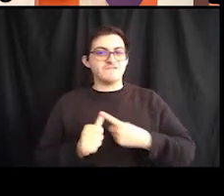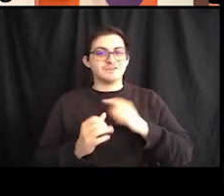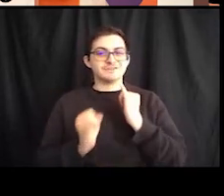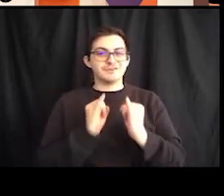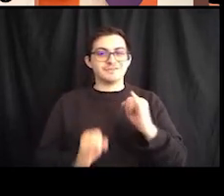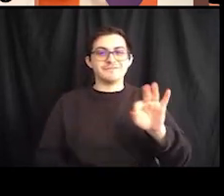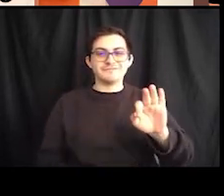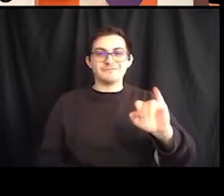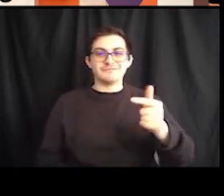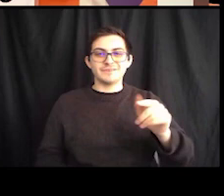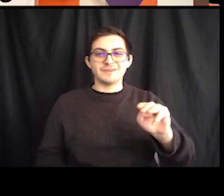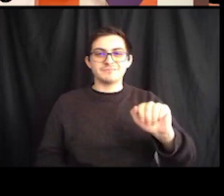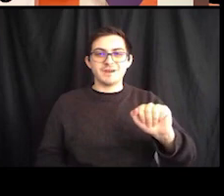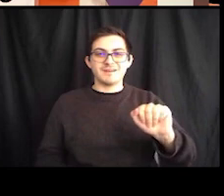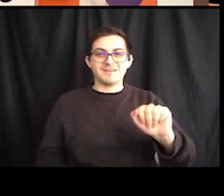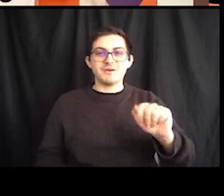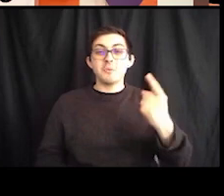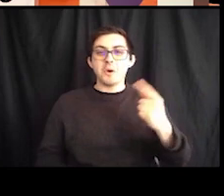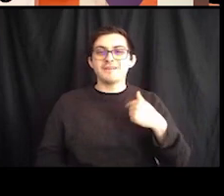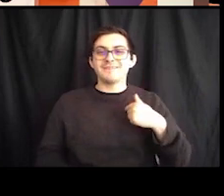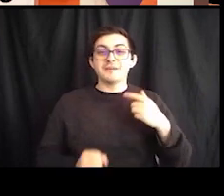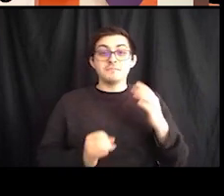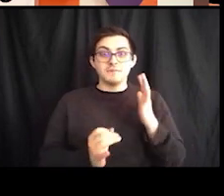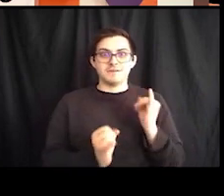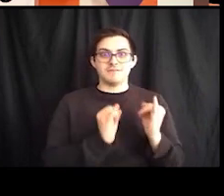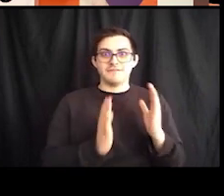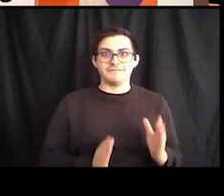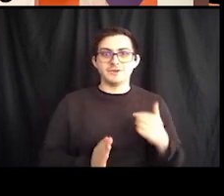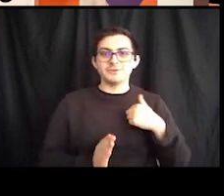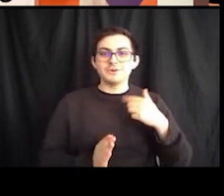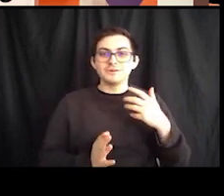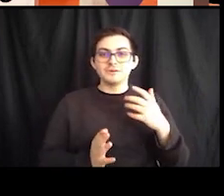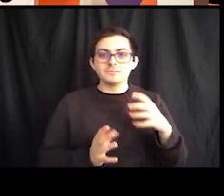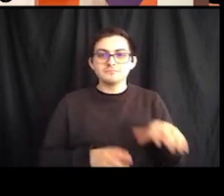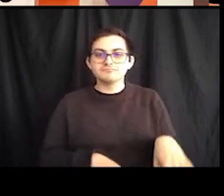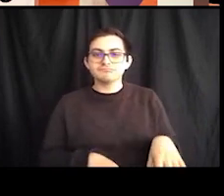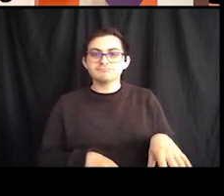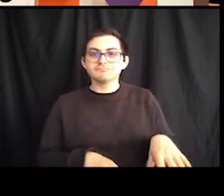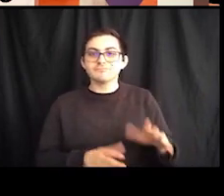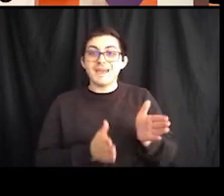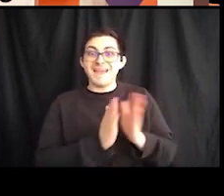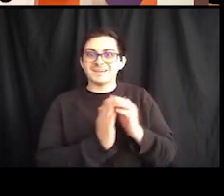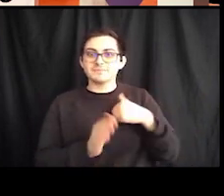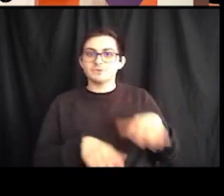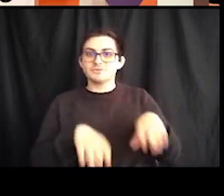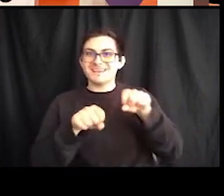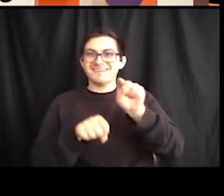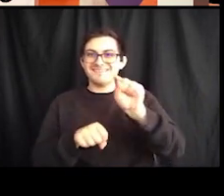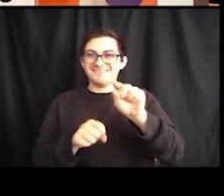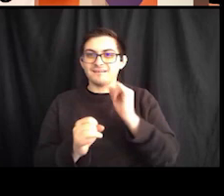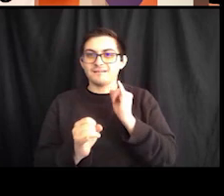actually had me do one of these activities just to get to know me a little bit better. Yeah that's stamp our faces on here